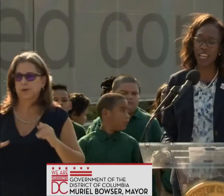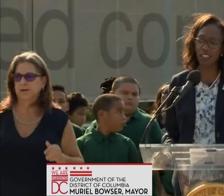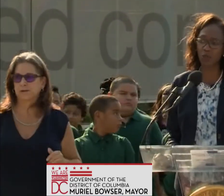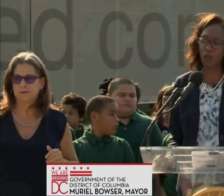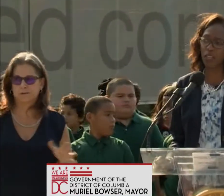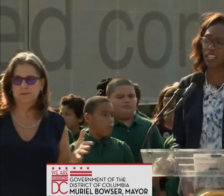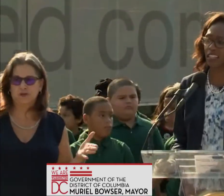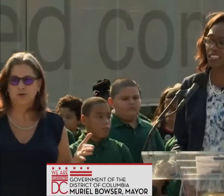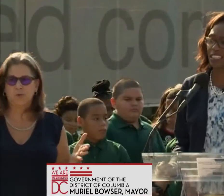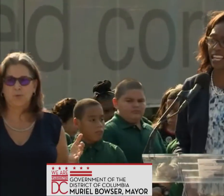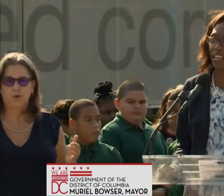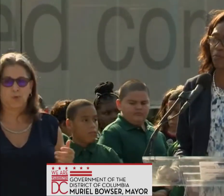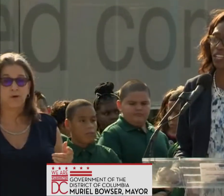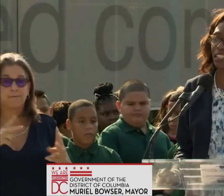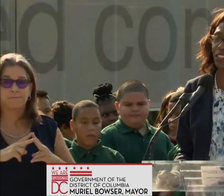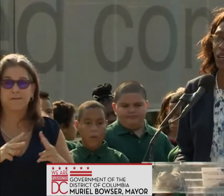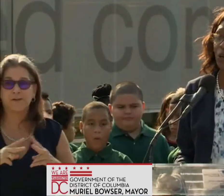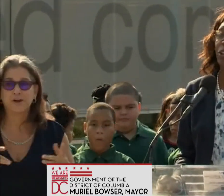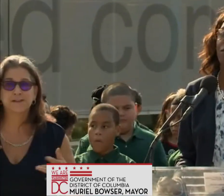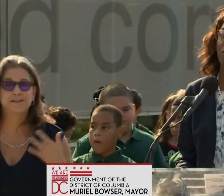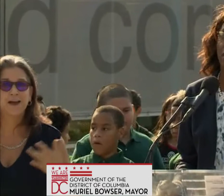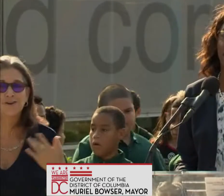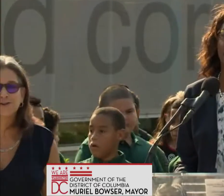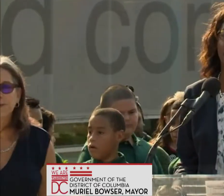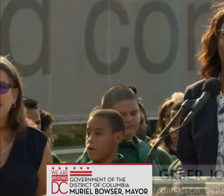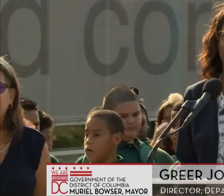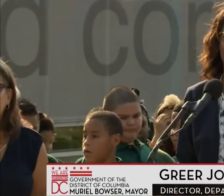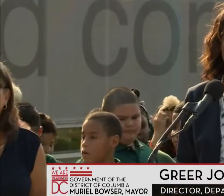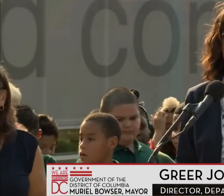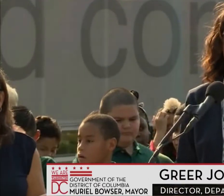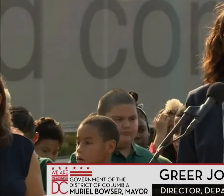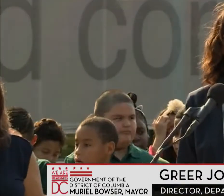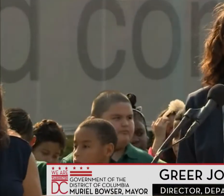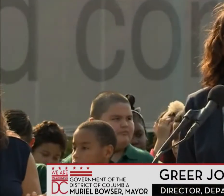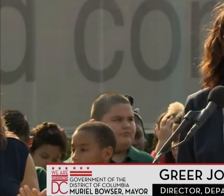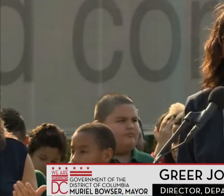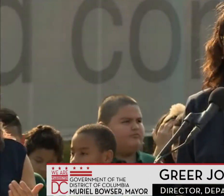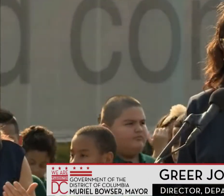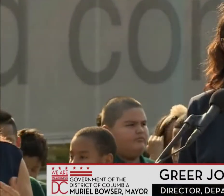at this ribbon cutting today because we are very excited to deliver this school